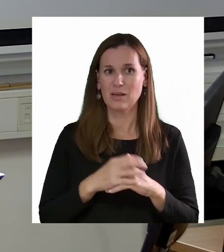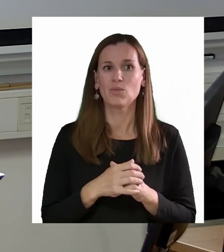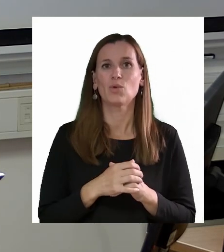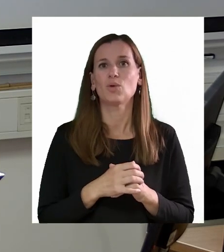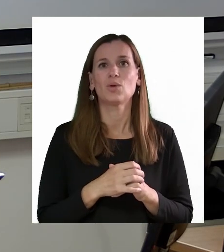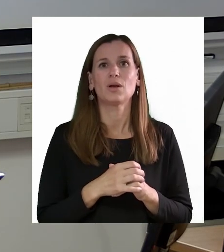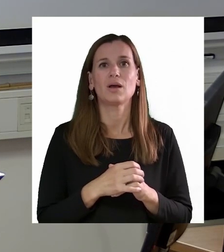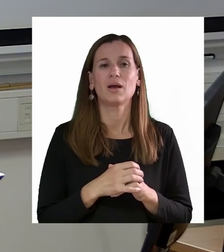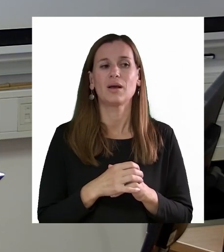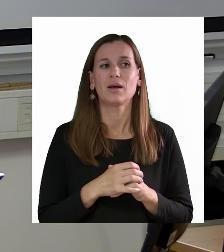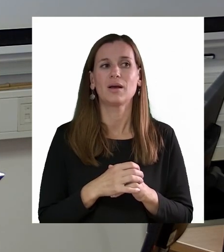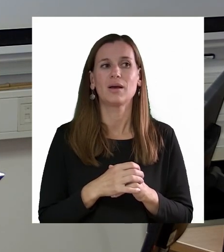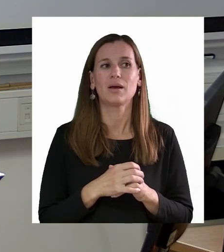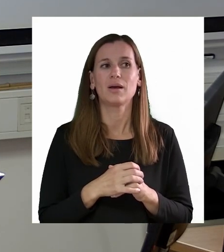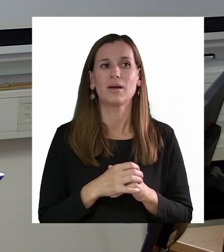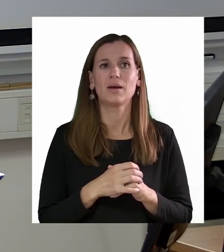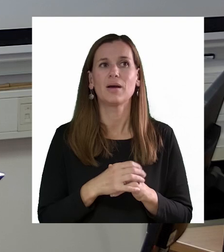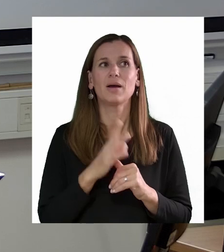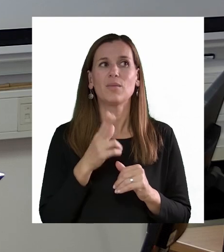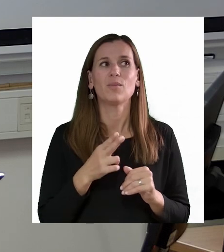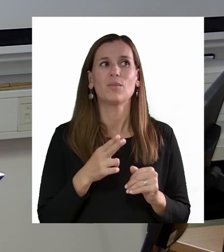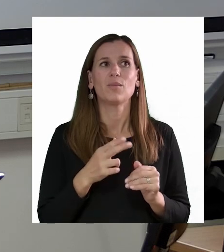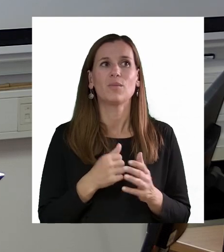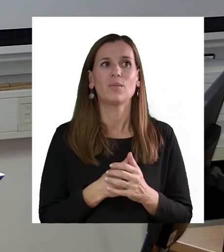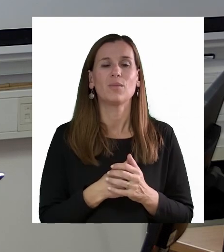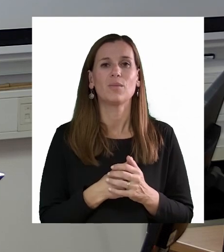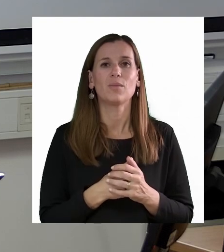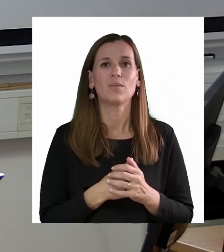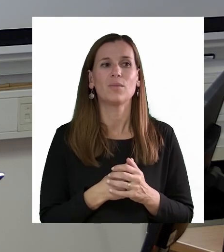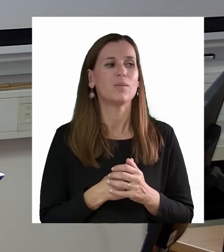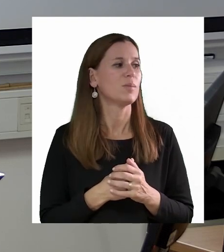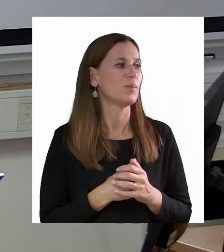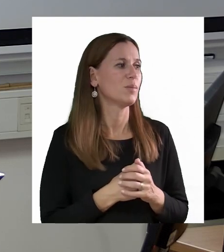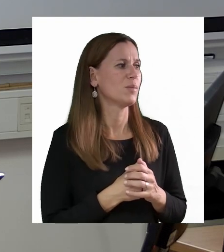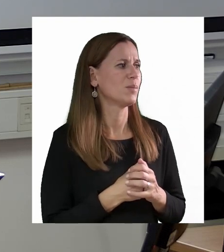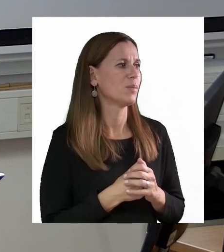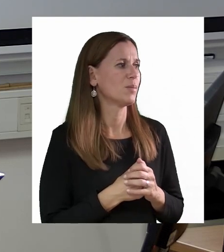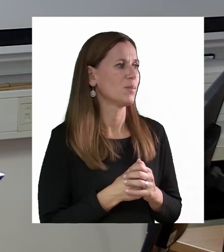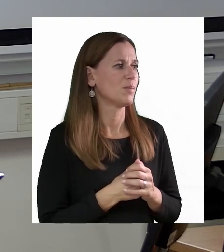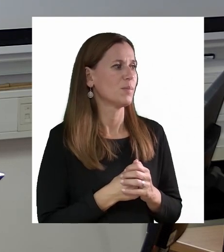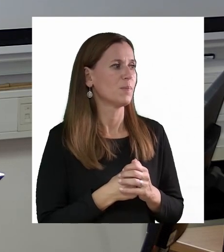have one centre there which is Innovative XR Technologies Research and Development Centre.